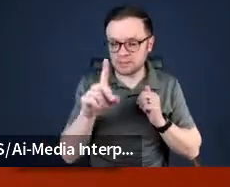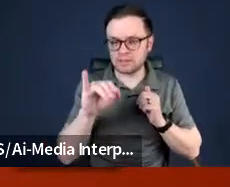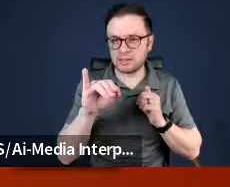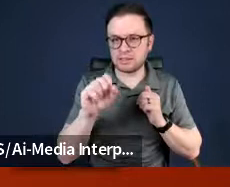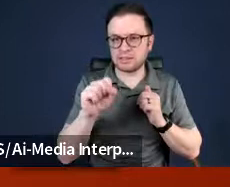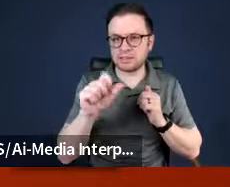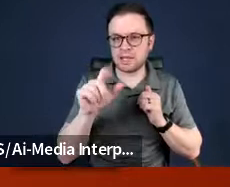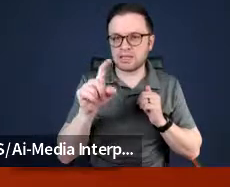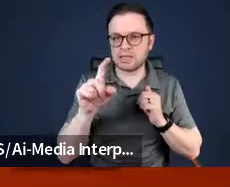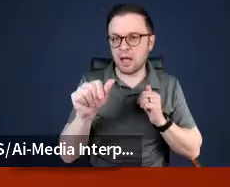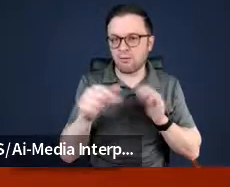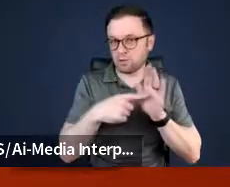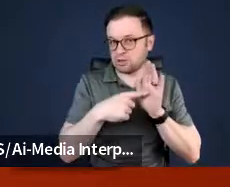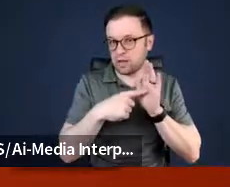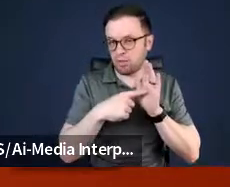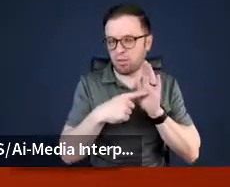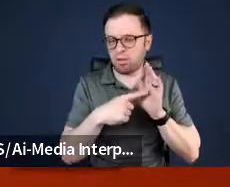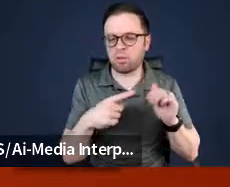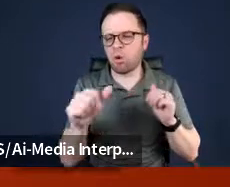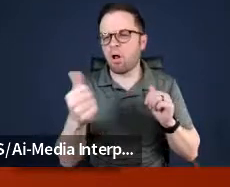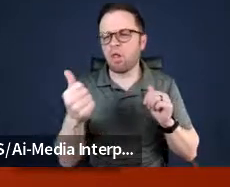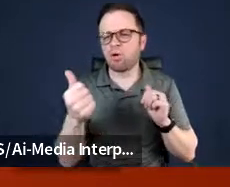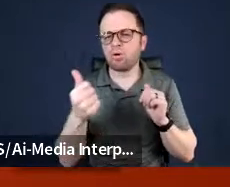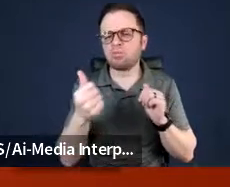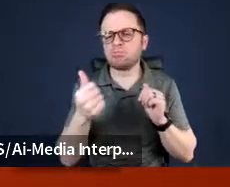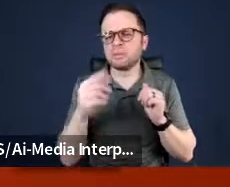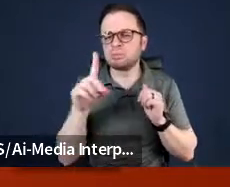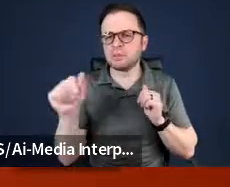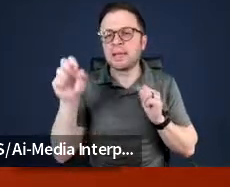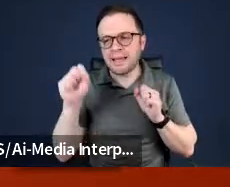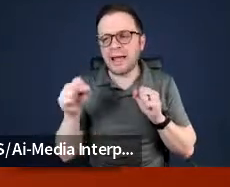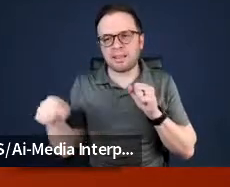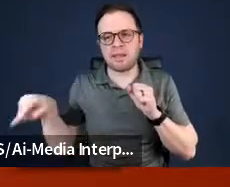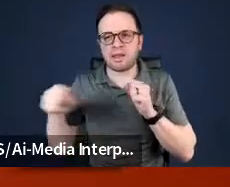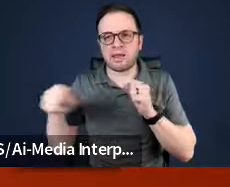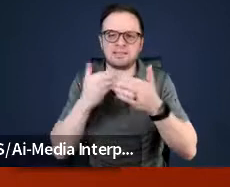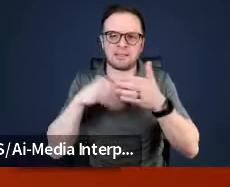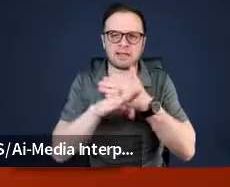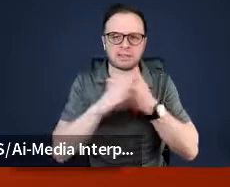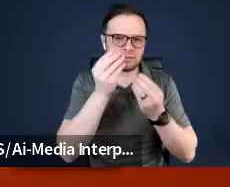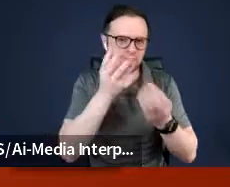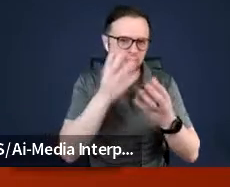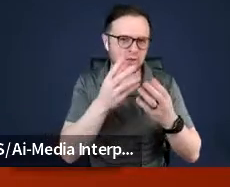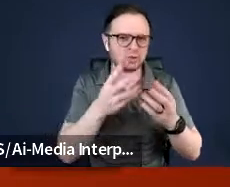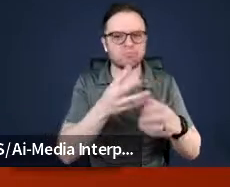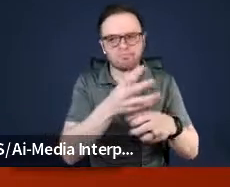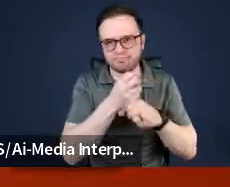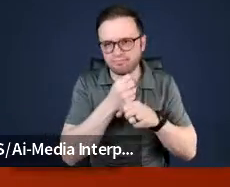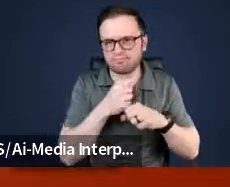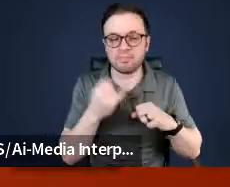Just so potentially people with learning disability, dyslexia or an intellectual disability can access the content.